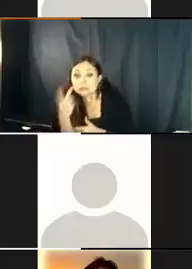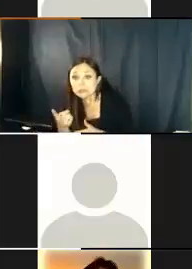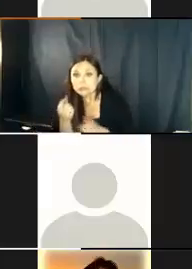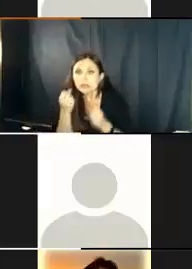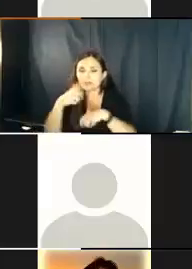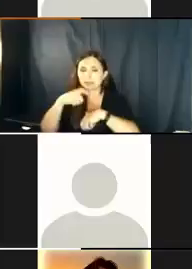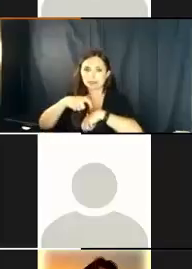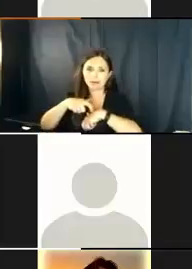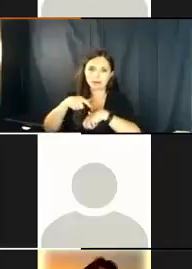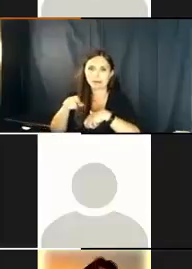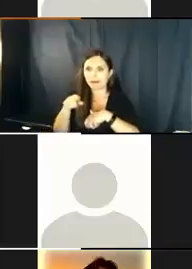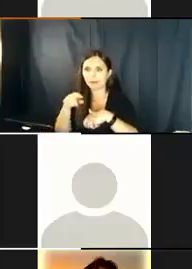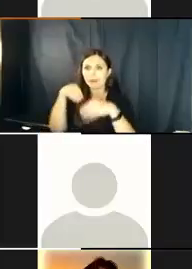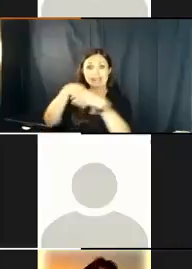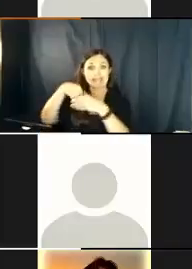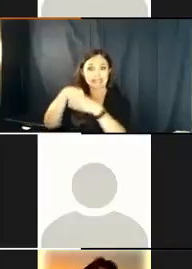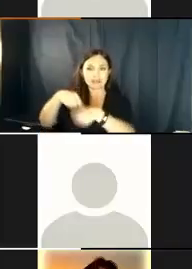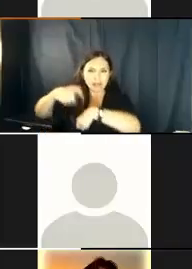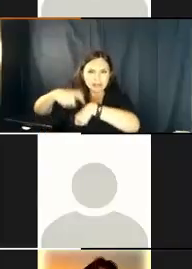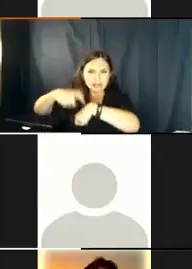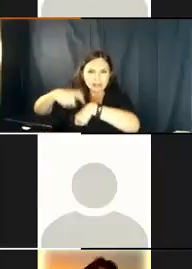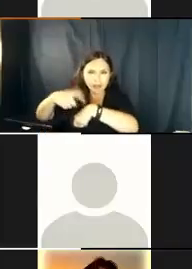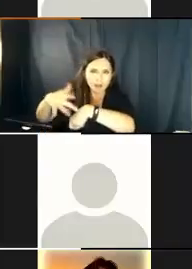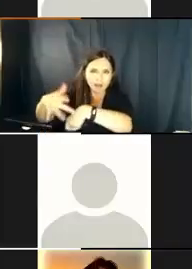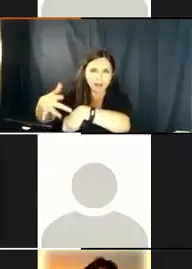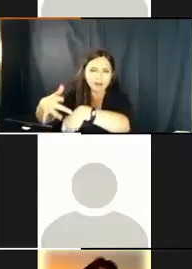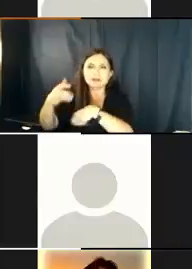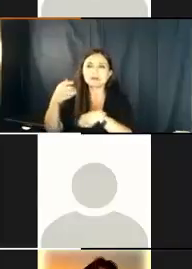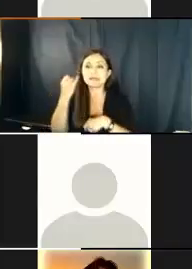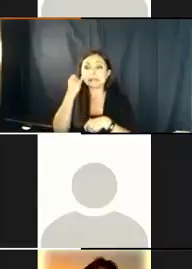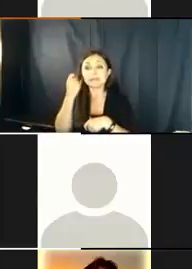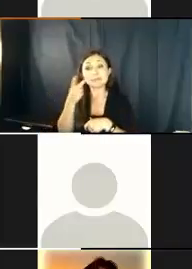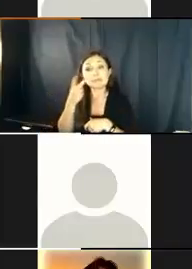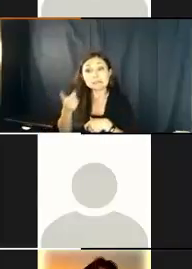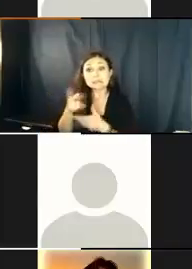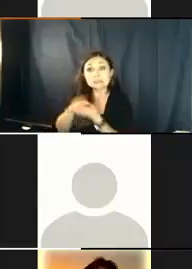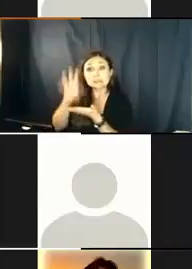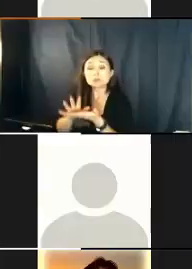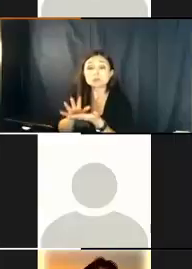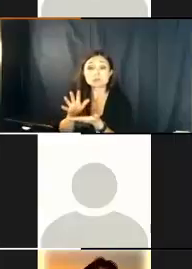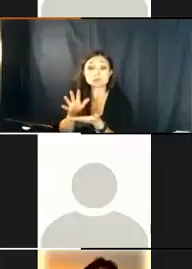spent in canvas. And so if we see a student spend a good amount of time in canvas, but they haven't turned